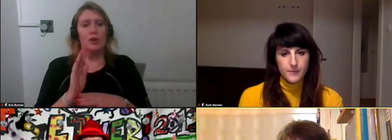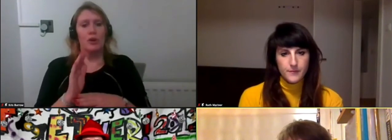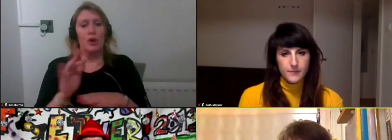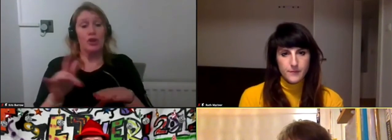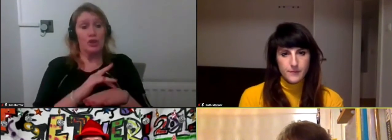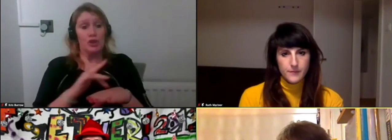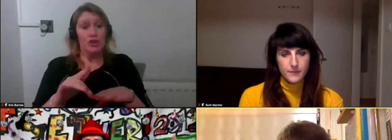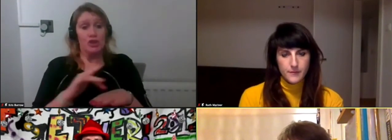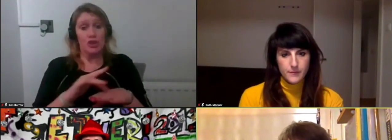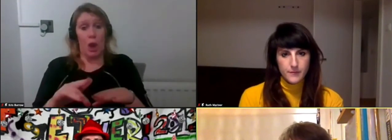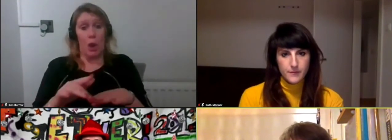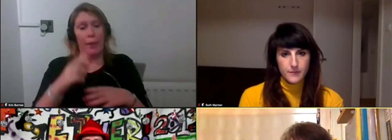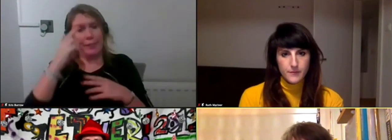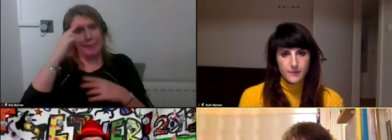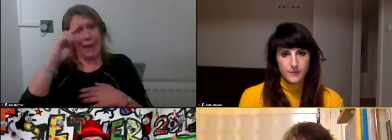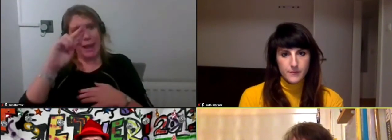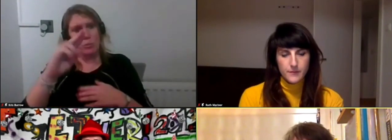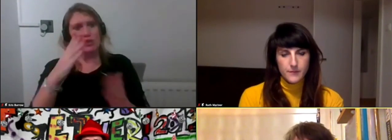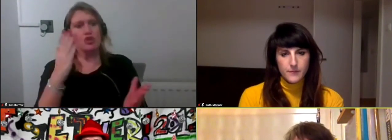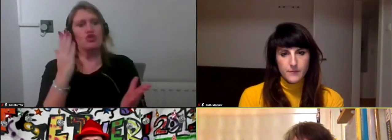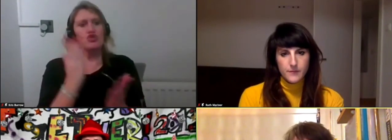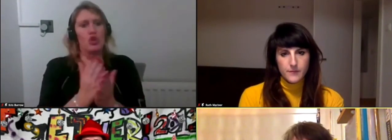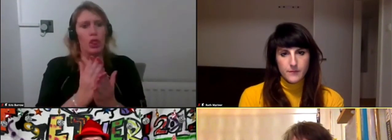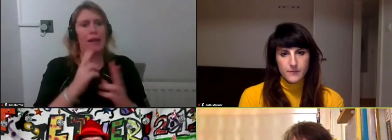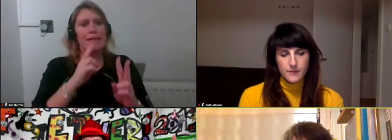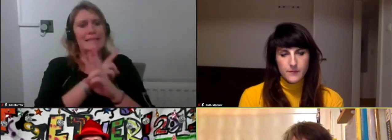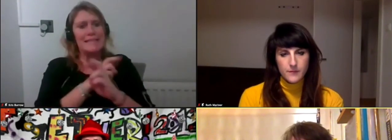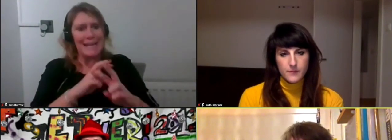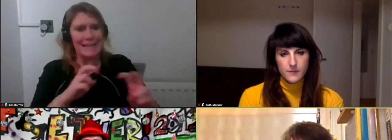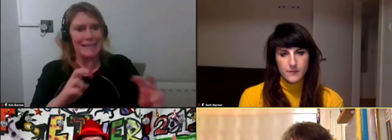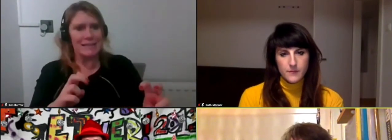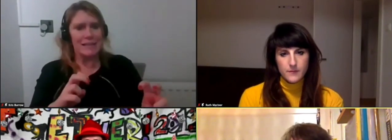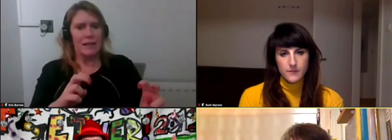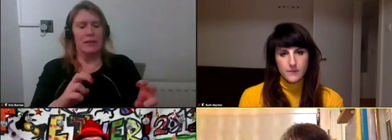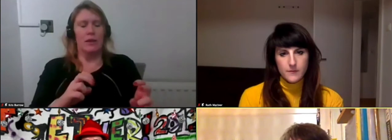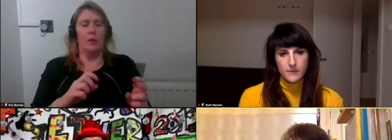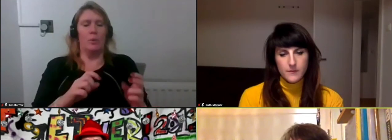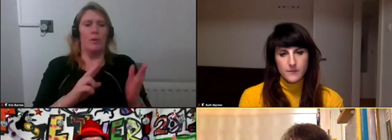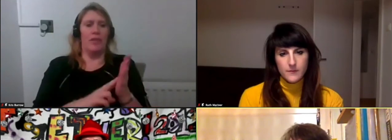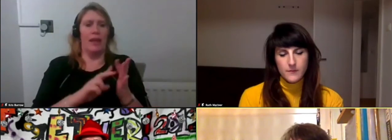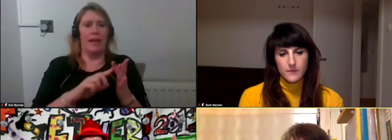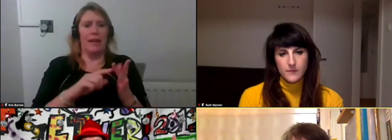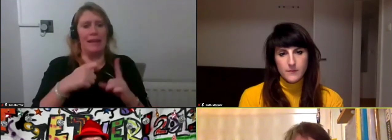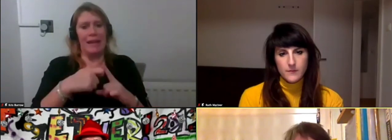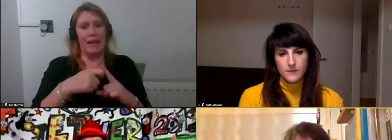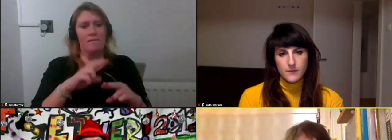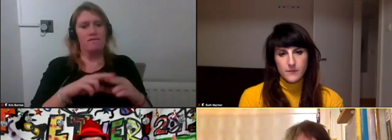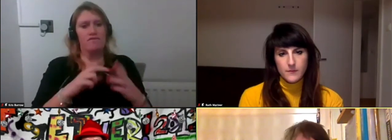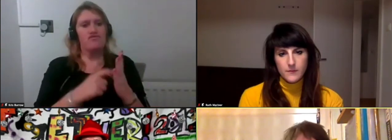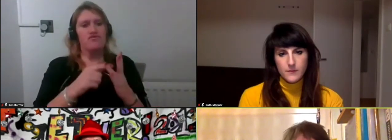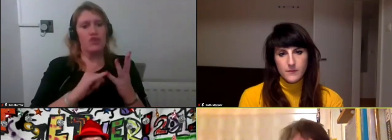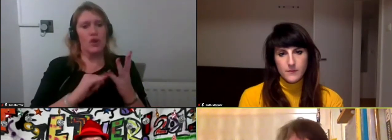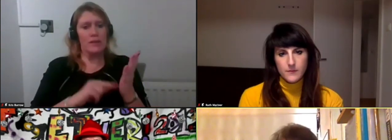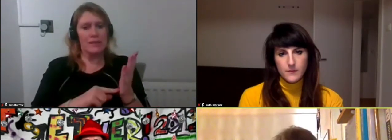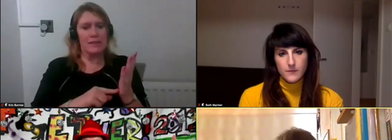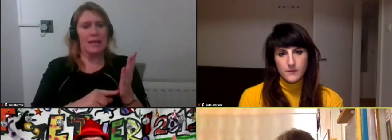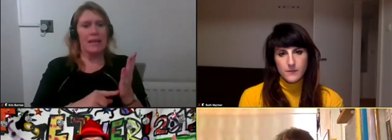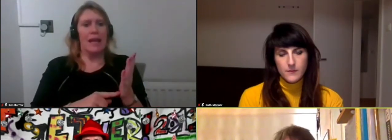Truth Seekers with Nick Frost and Simon Pegg, it's about ghost hunting,